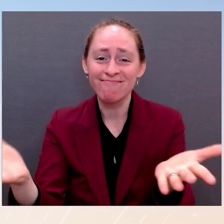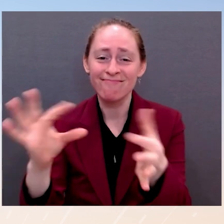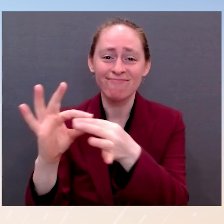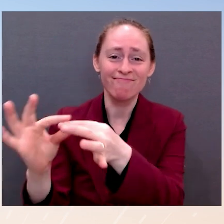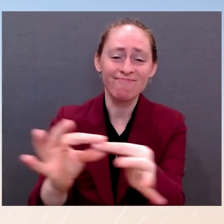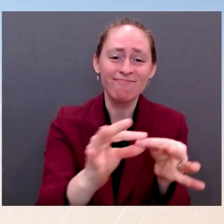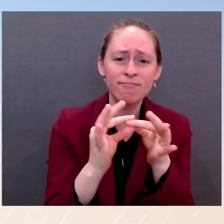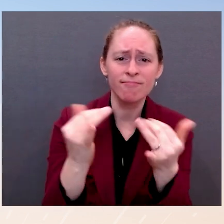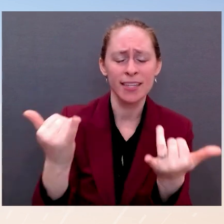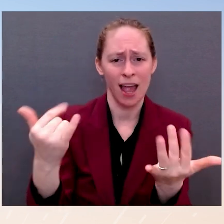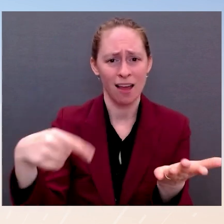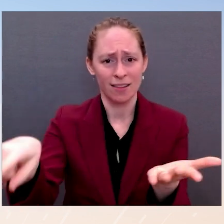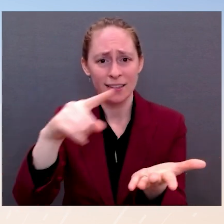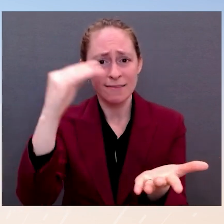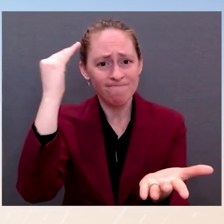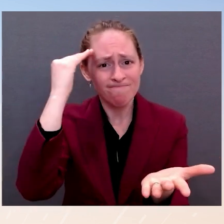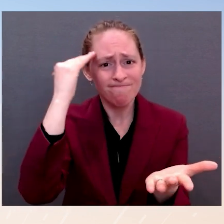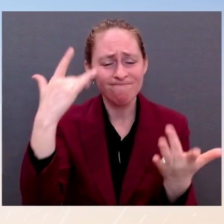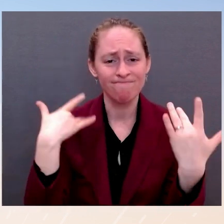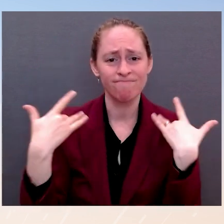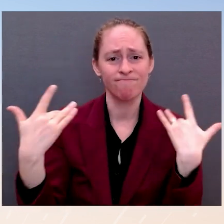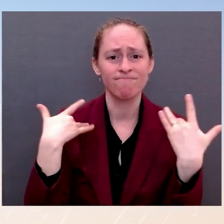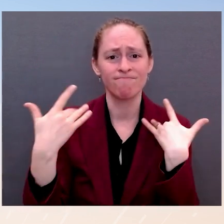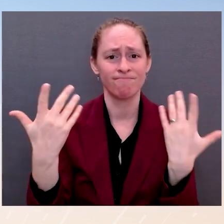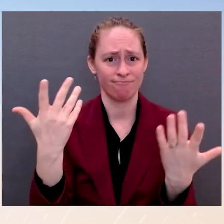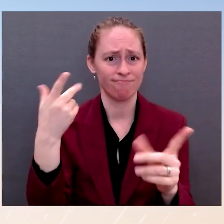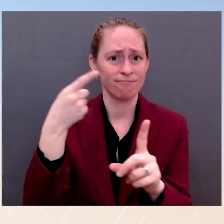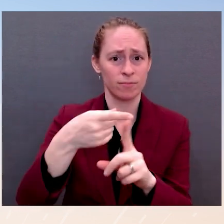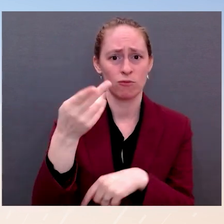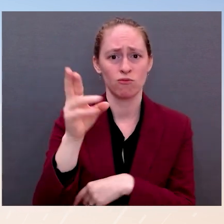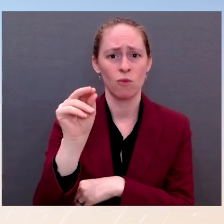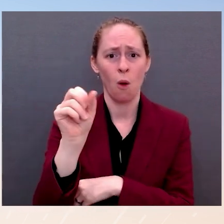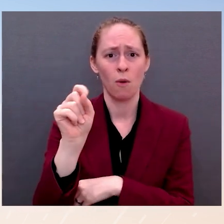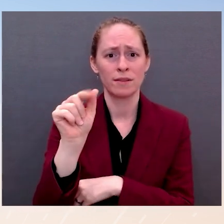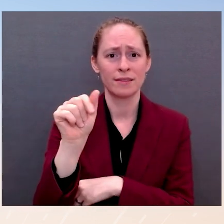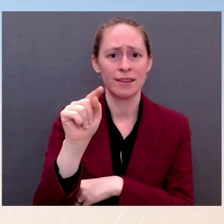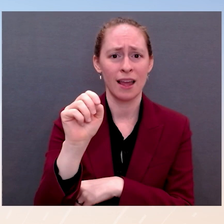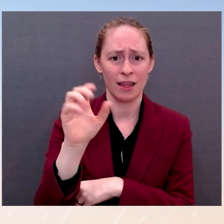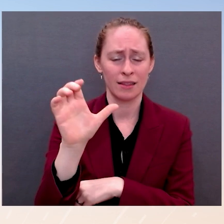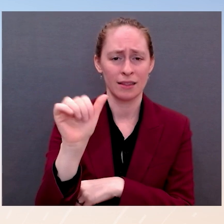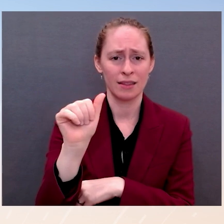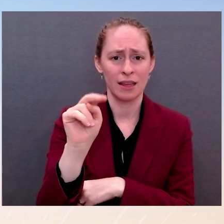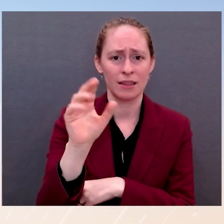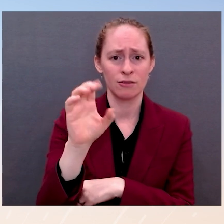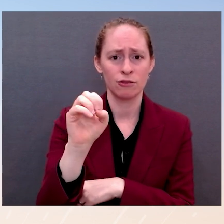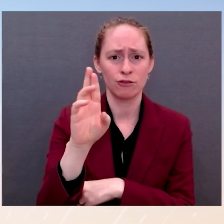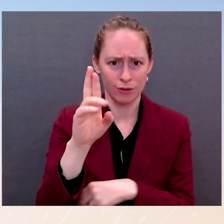and to point two times more likely to die from prostate cancer than white men, that is something we have to talk about.